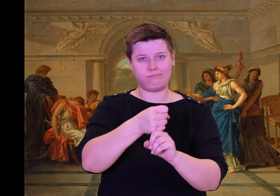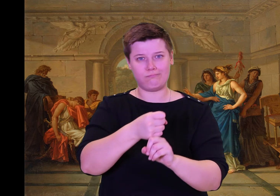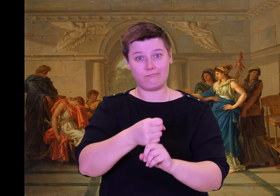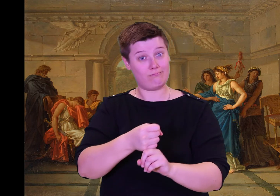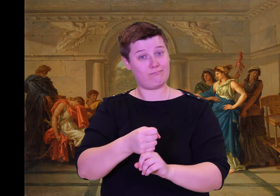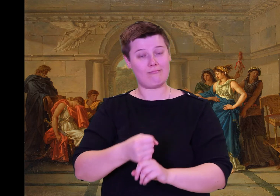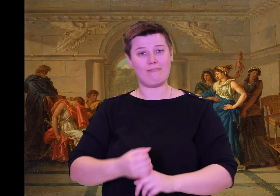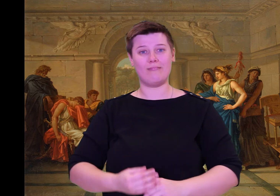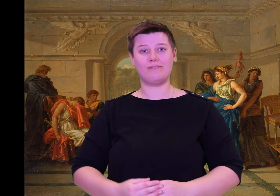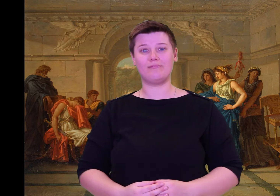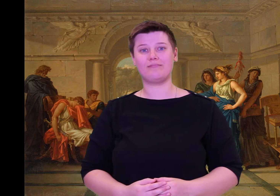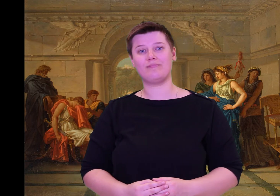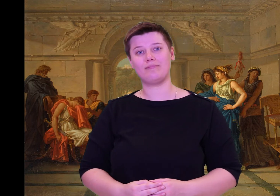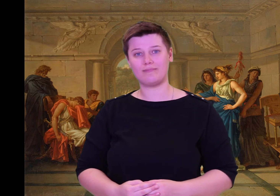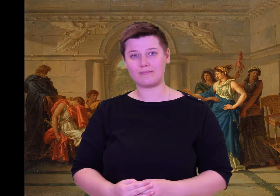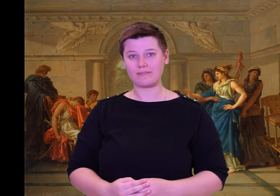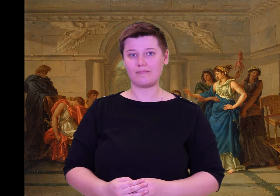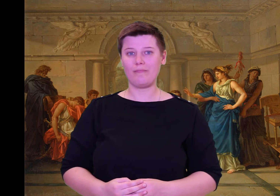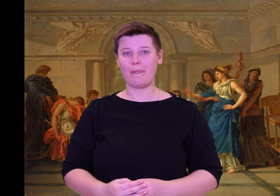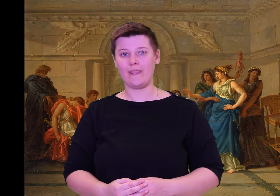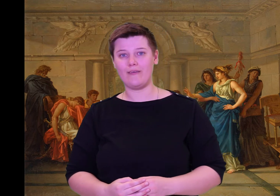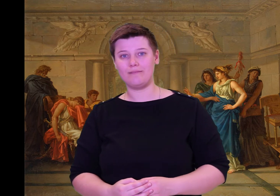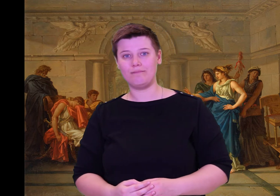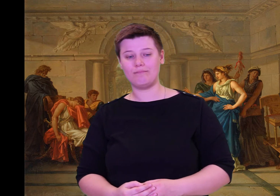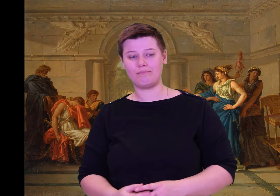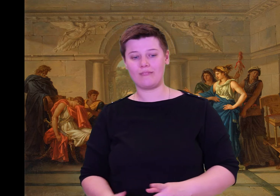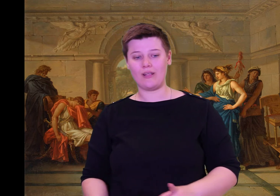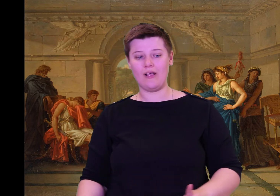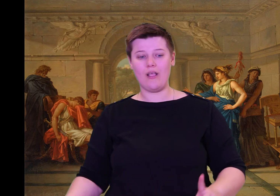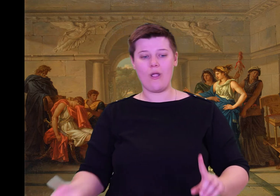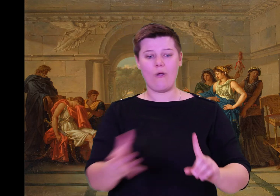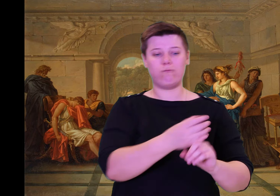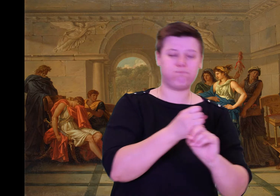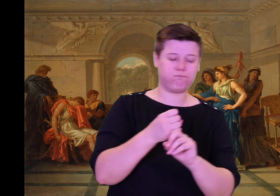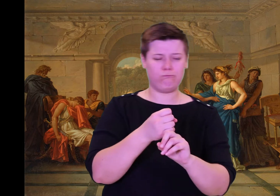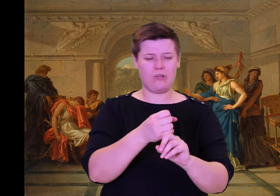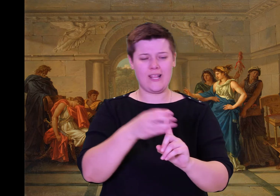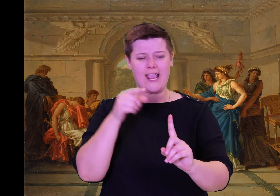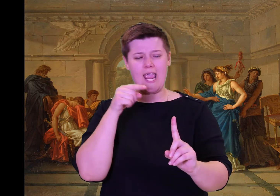to take away the stench of seal. We waited all morning,